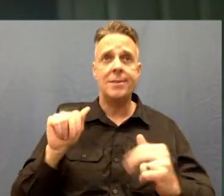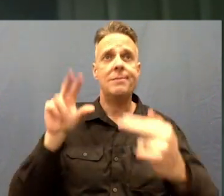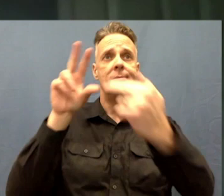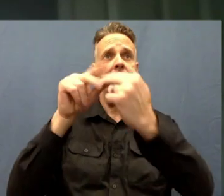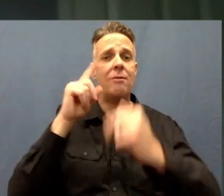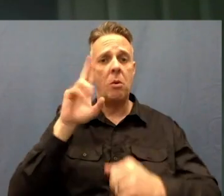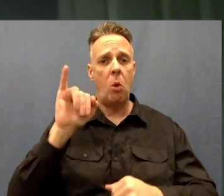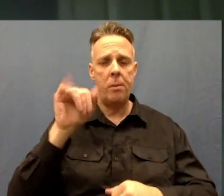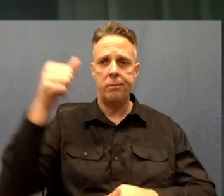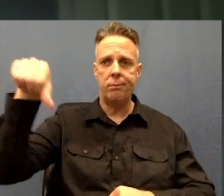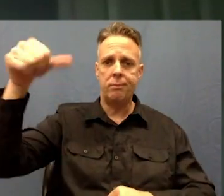AND OTHER SERVICES. ALSO THEY HAVEN'T -- HAVE BEEN